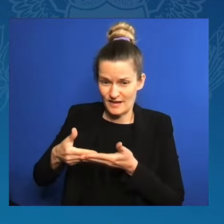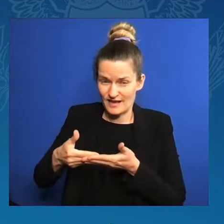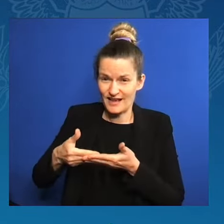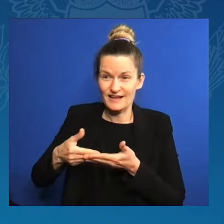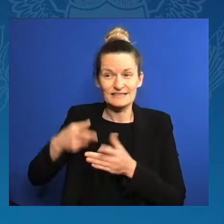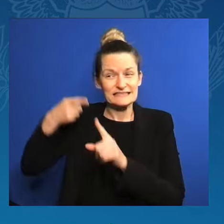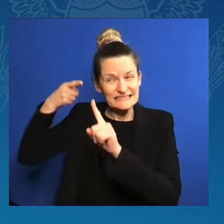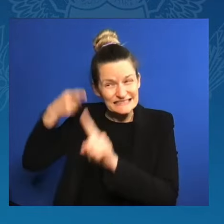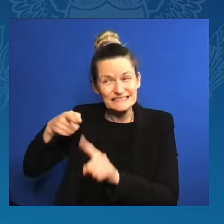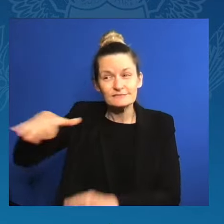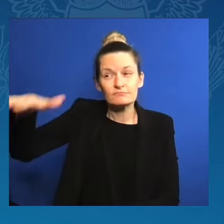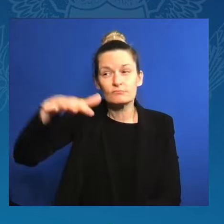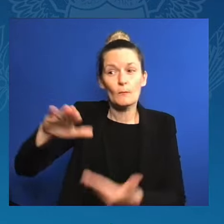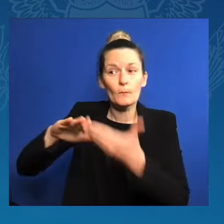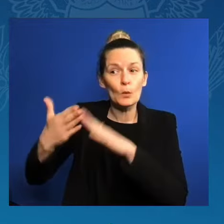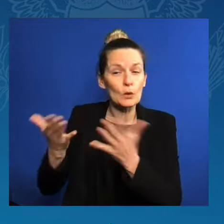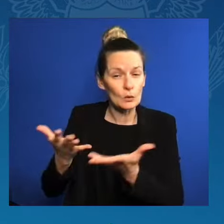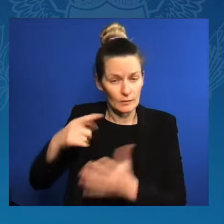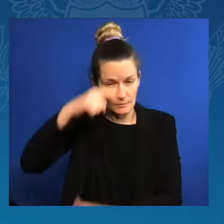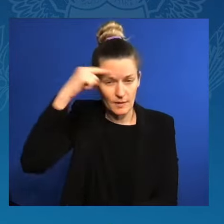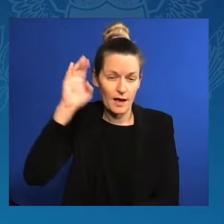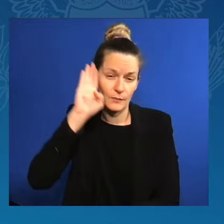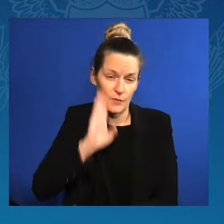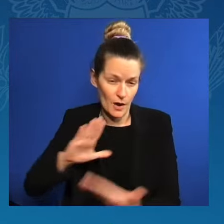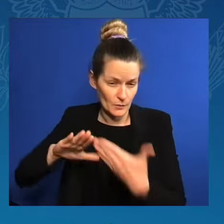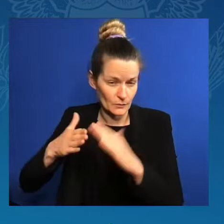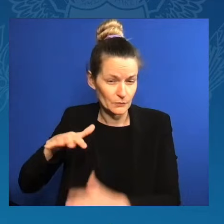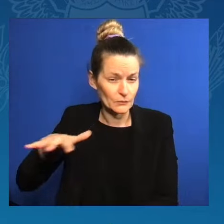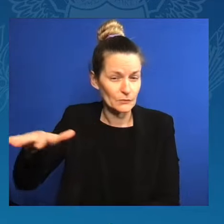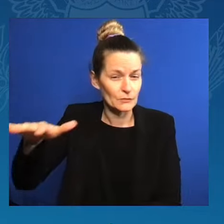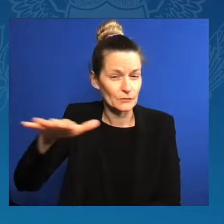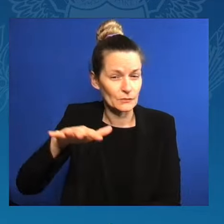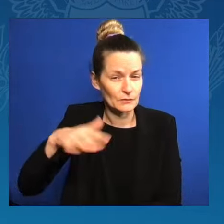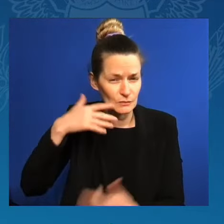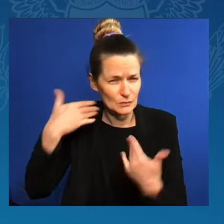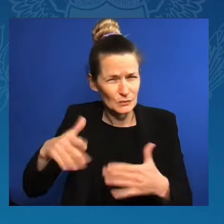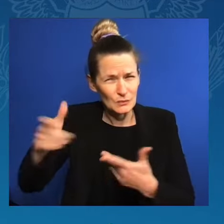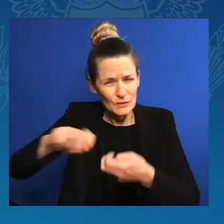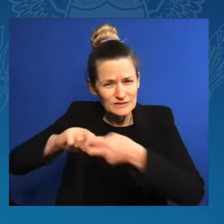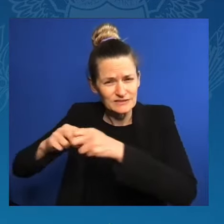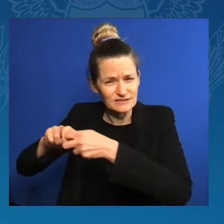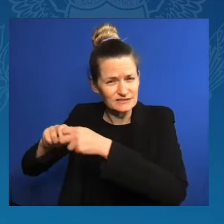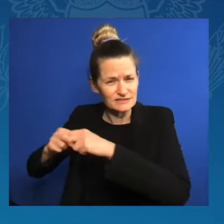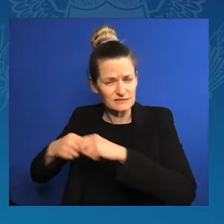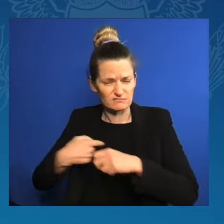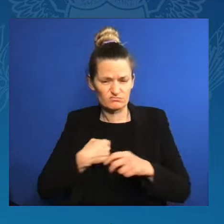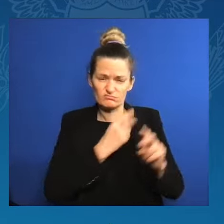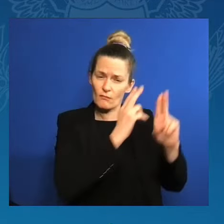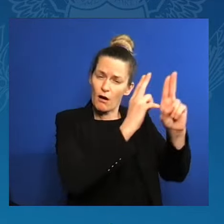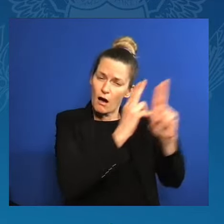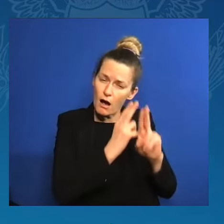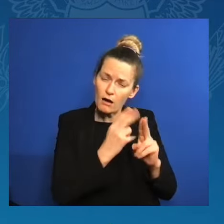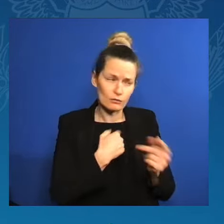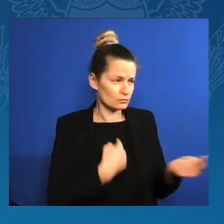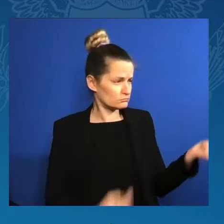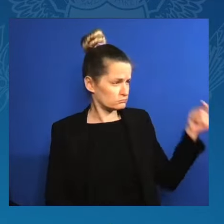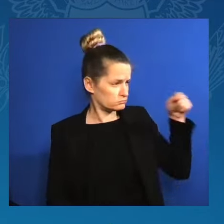and so I am deeply honored to be here today with someone who truly understands those consequences